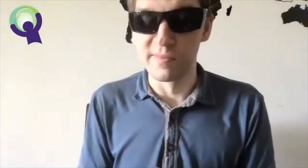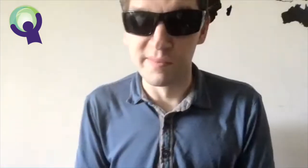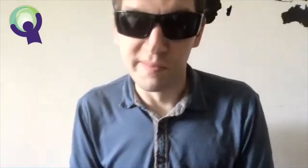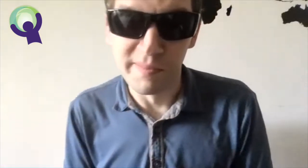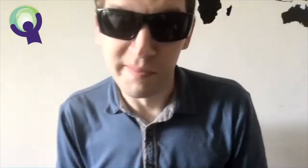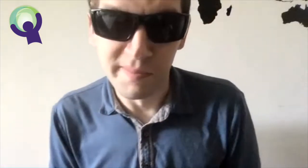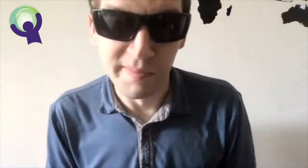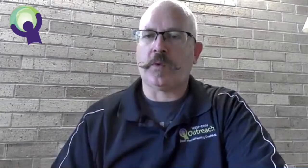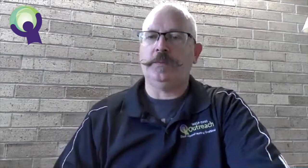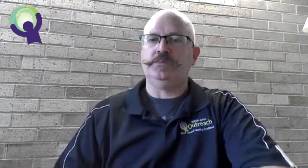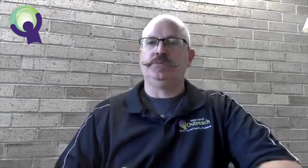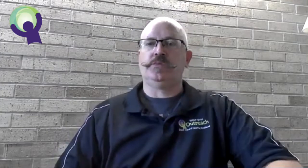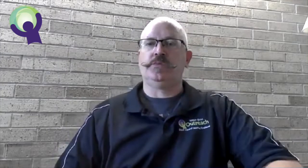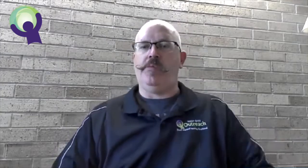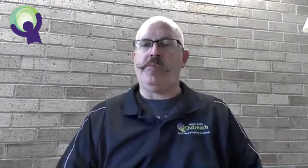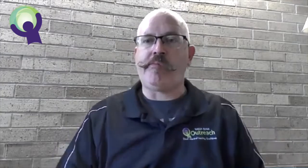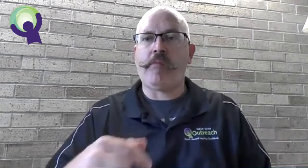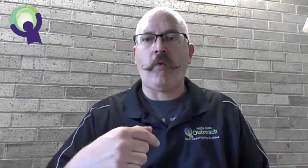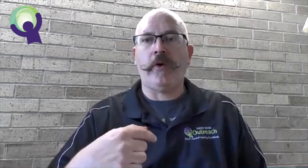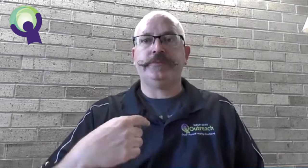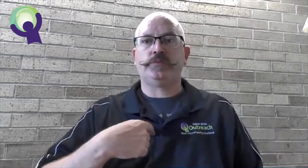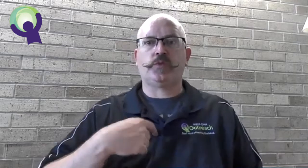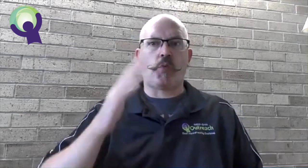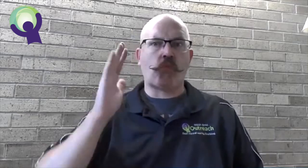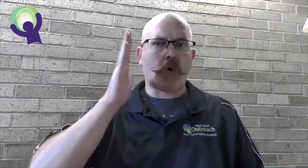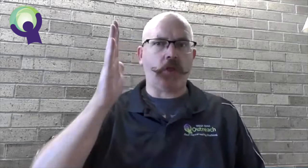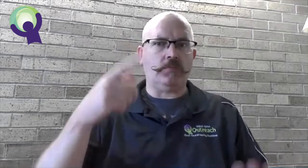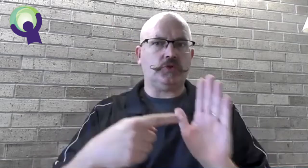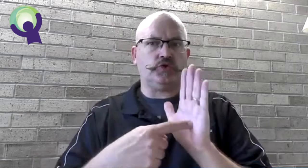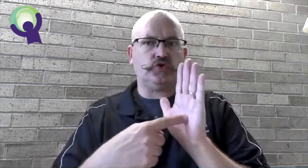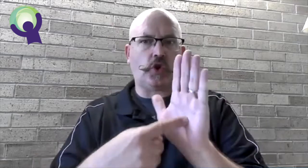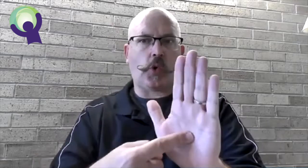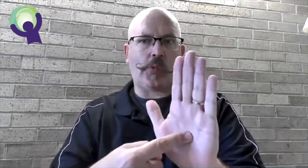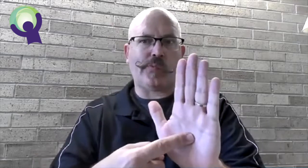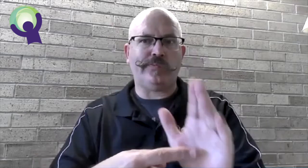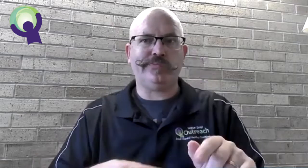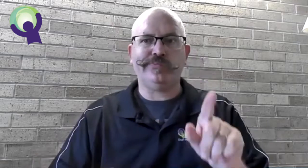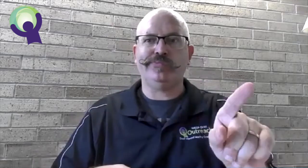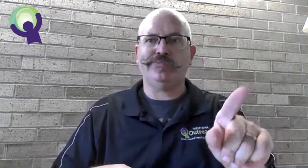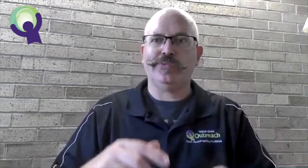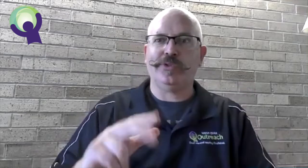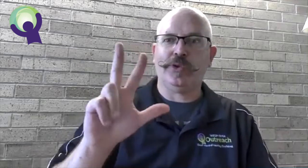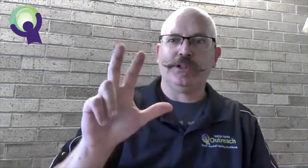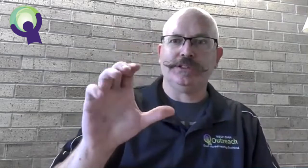We have several free areas of the app now but there's pay areas later that we